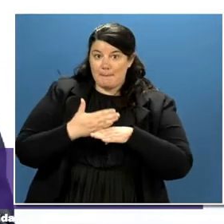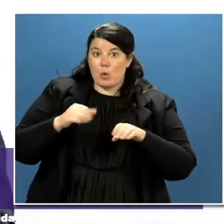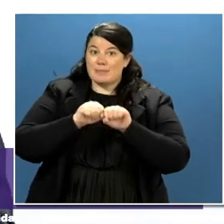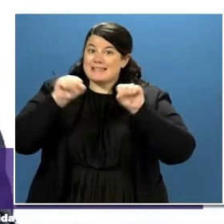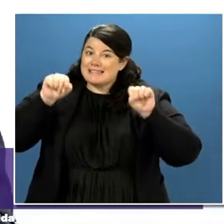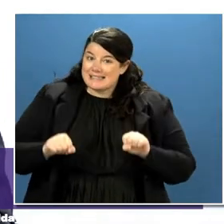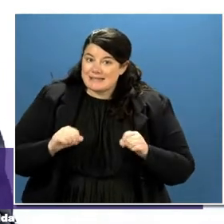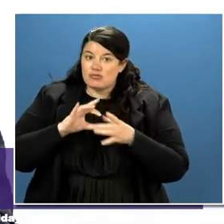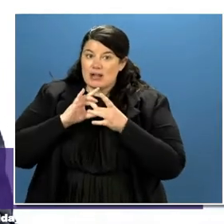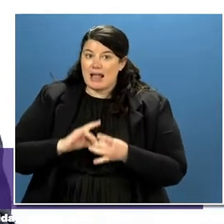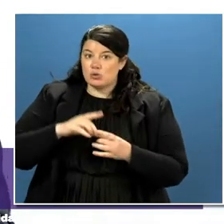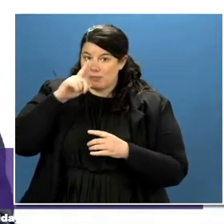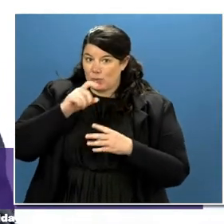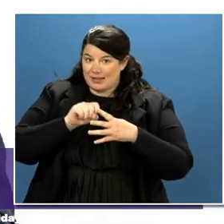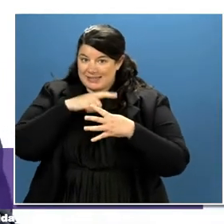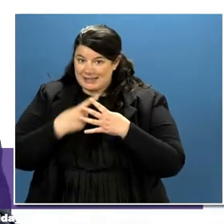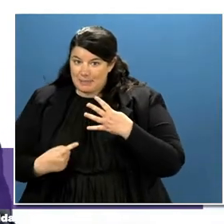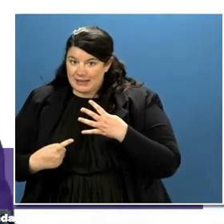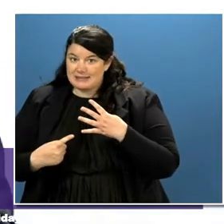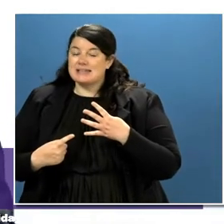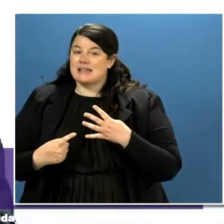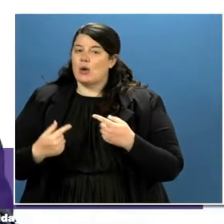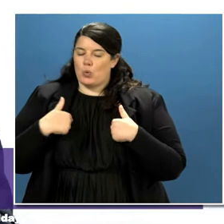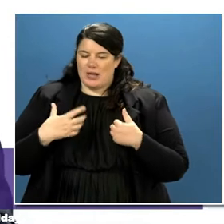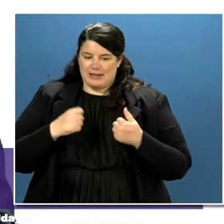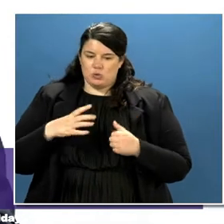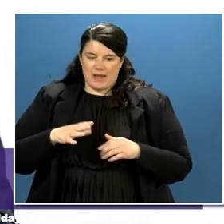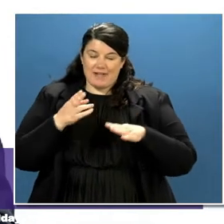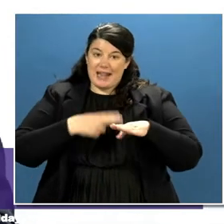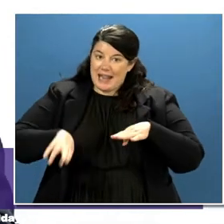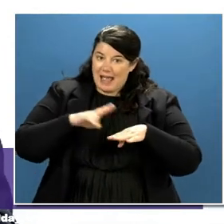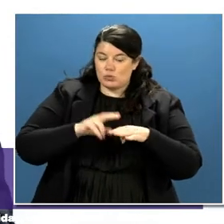people with disability, we need to have a National Disability Strategy that is